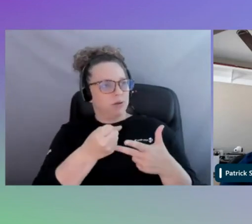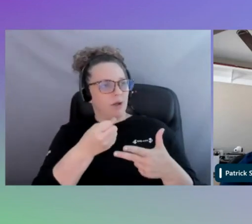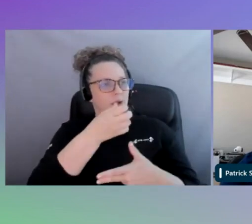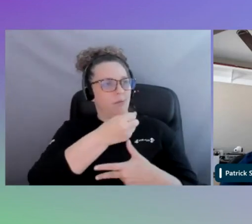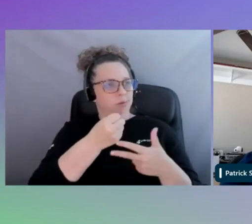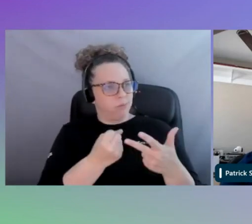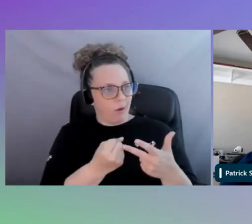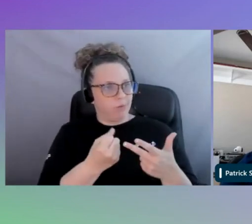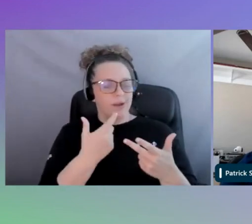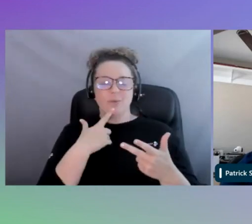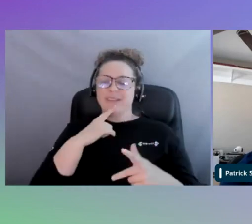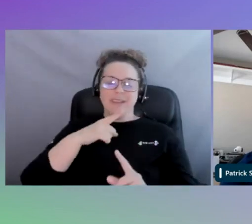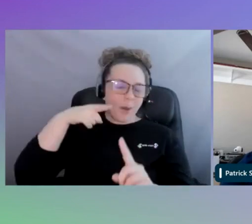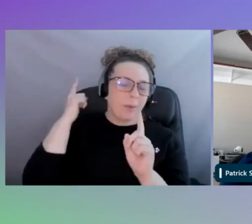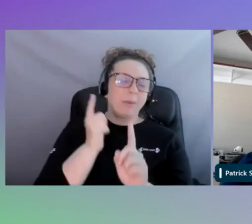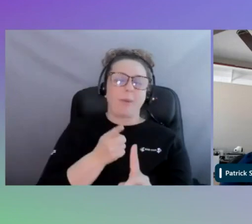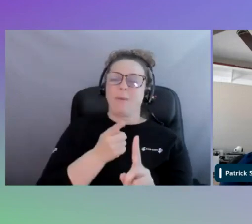Not helping each other define things. But I wanted to have a